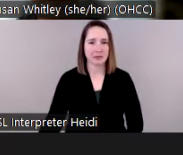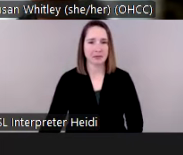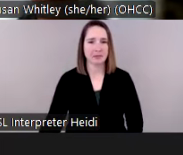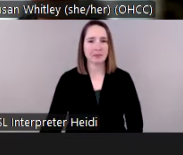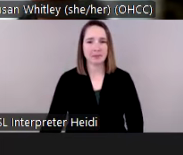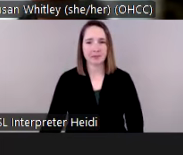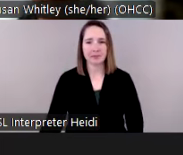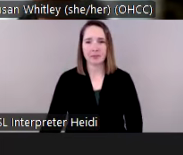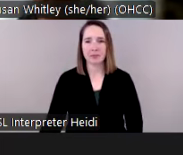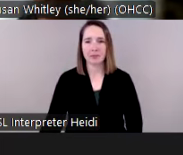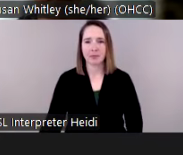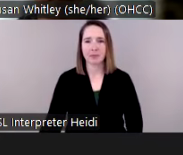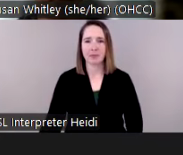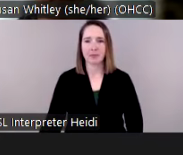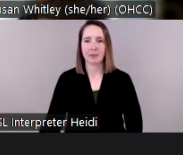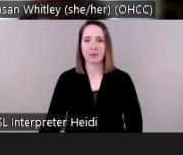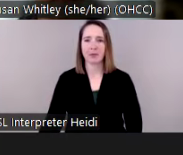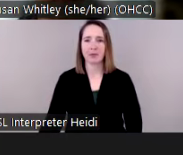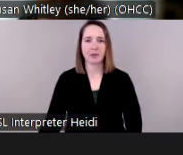interpretation,